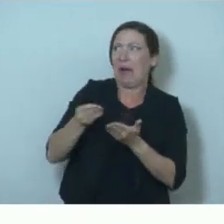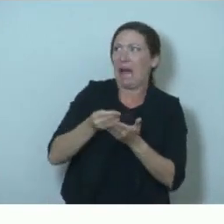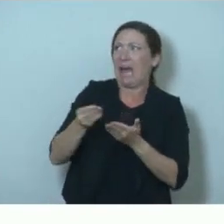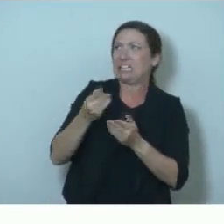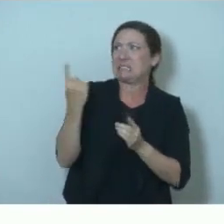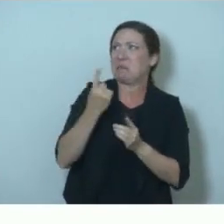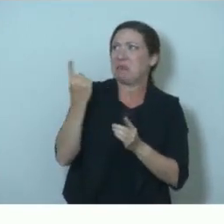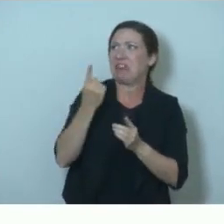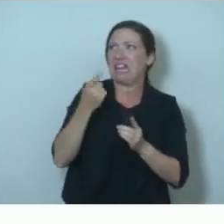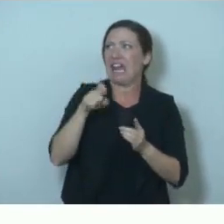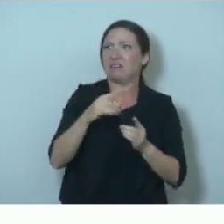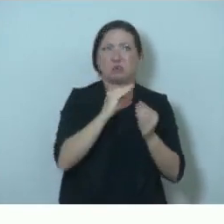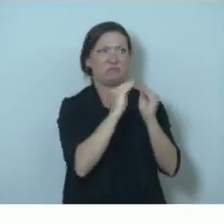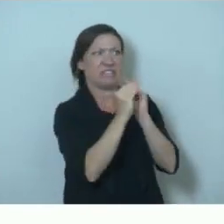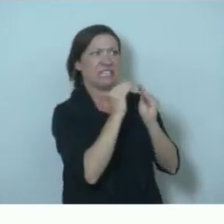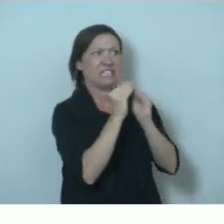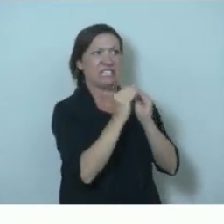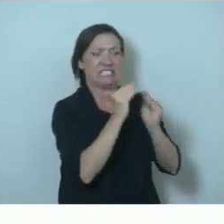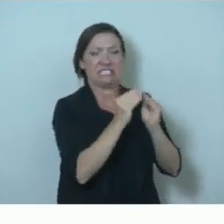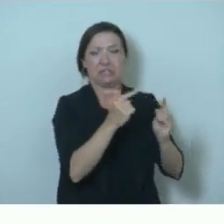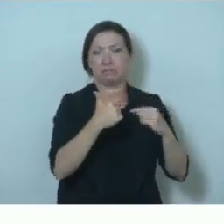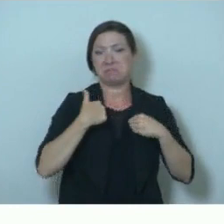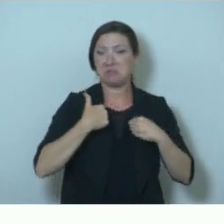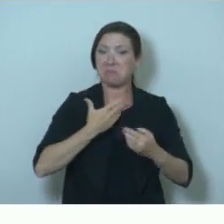I DIDN'T WANT TO GO TO THE STORE. I DID GOOD.